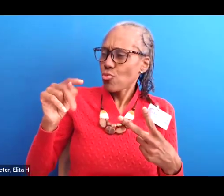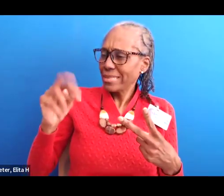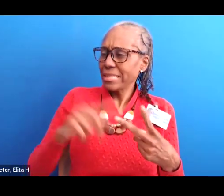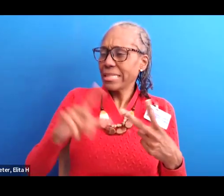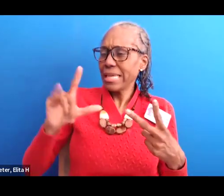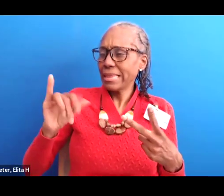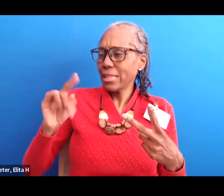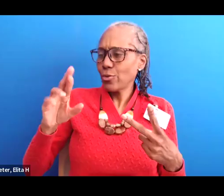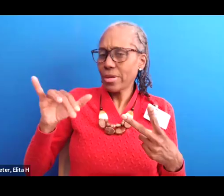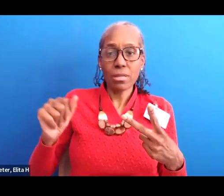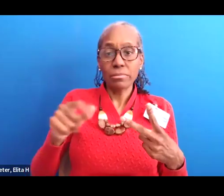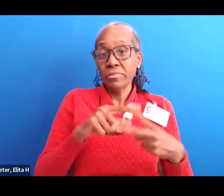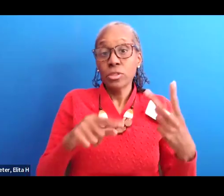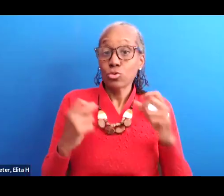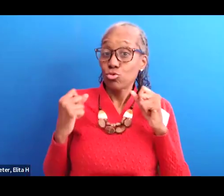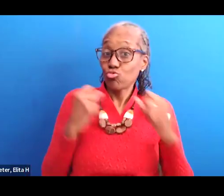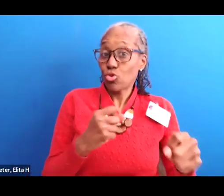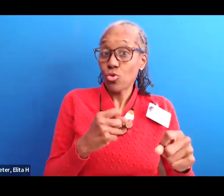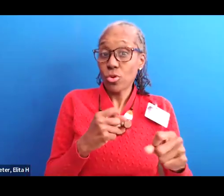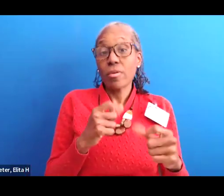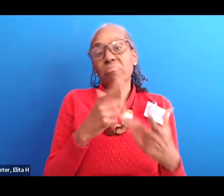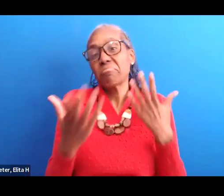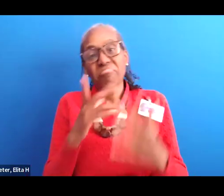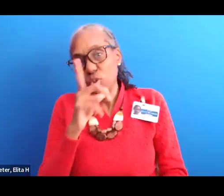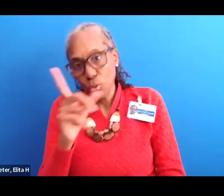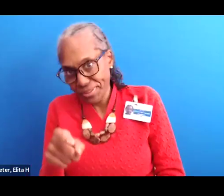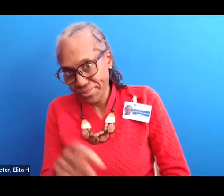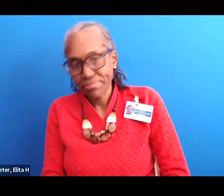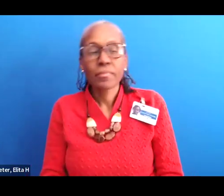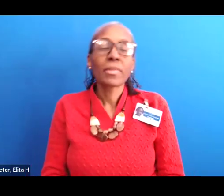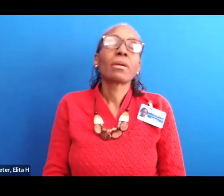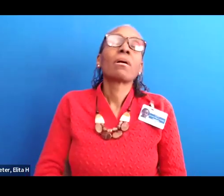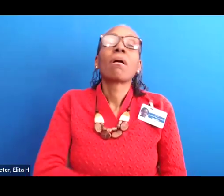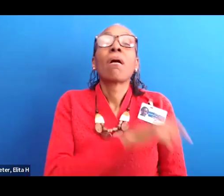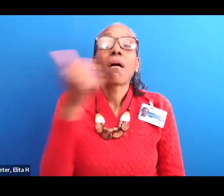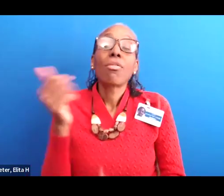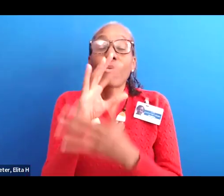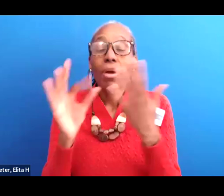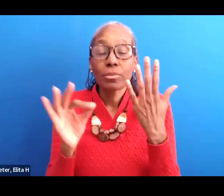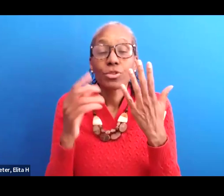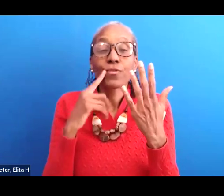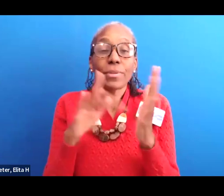You might not need that strong of a drug. There is another alternative for medications.